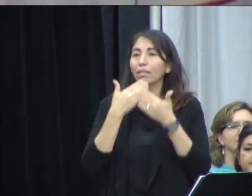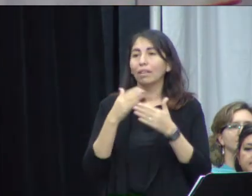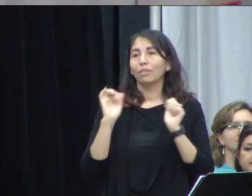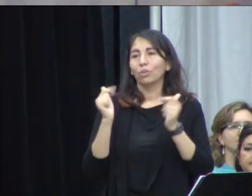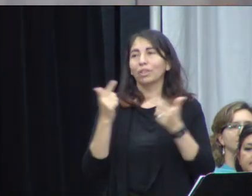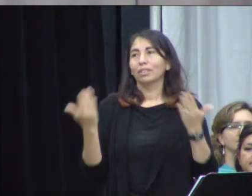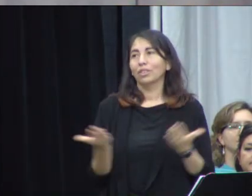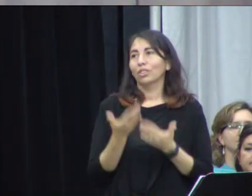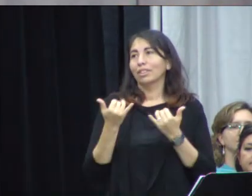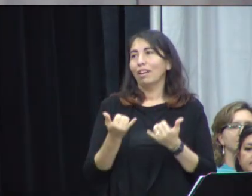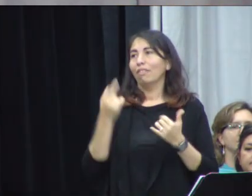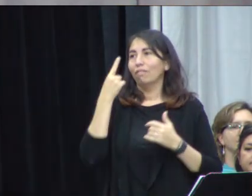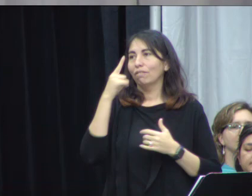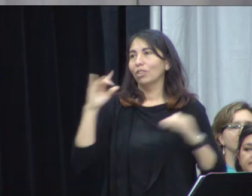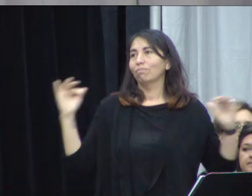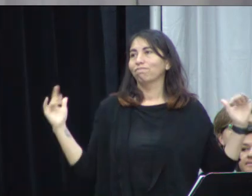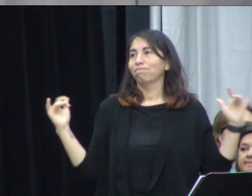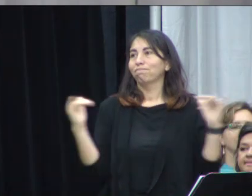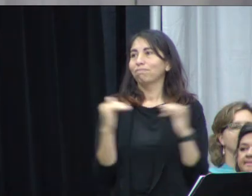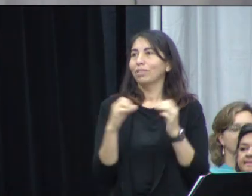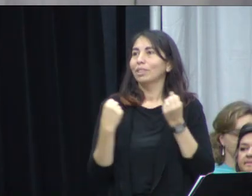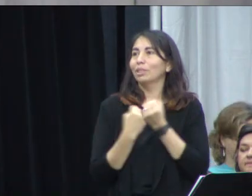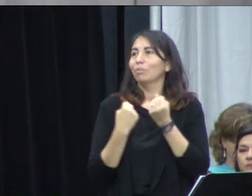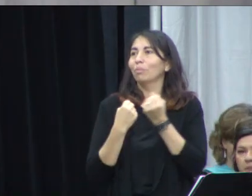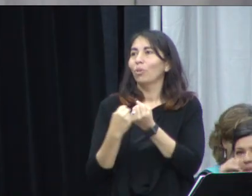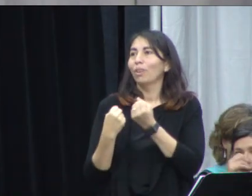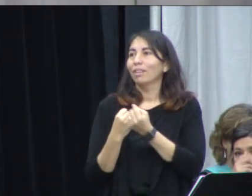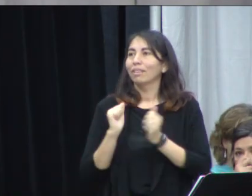for coming out and being here for us all. To my parents,